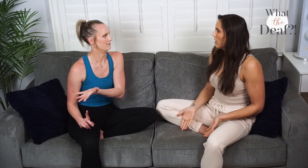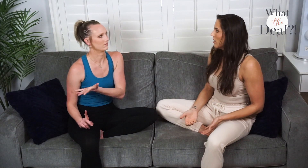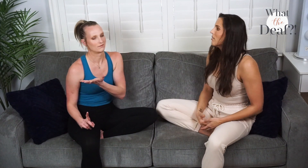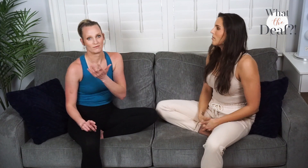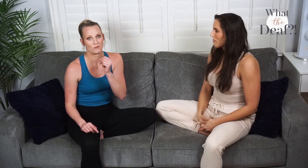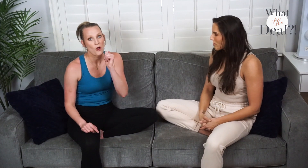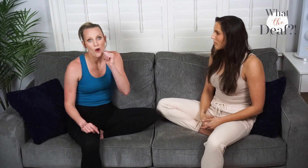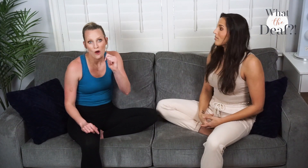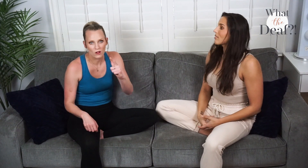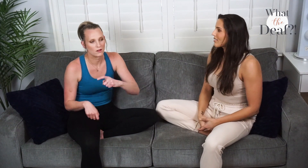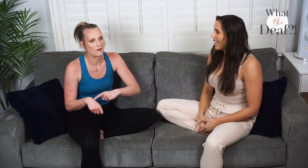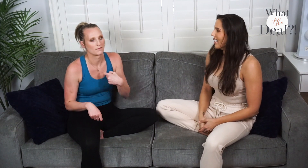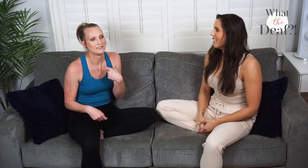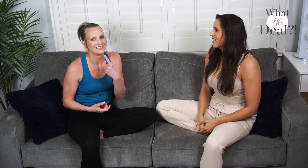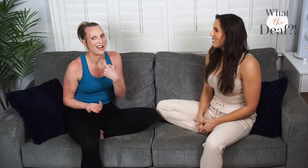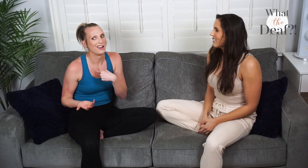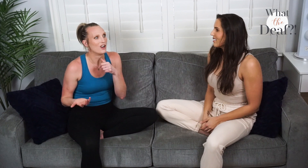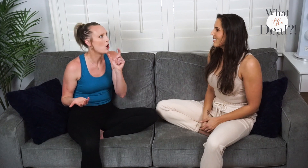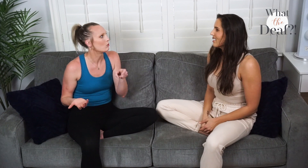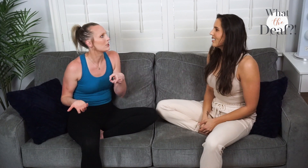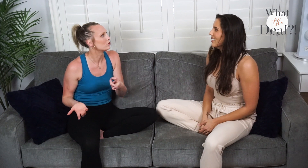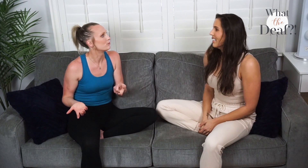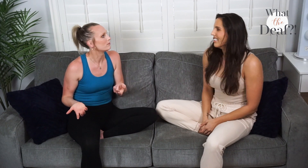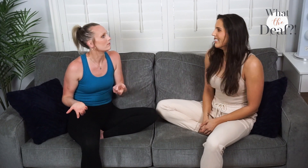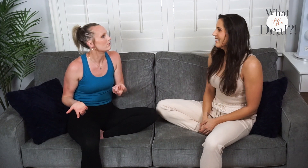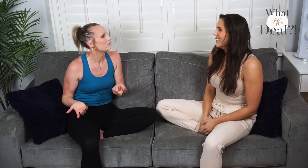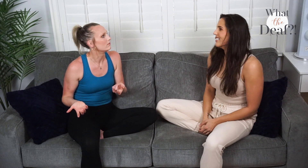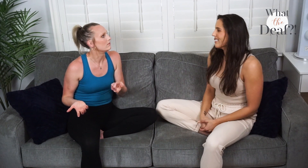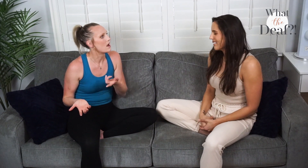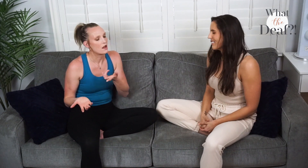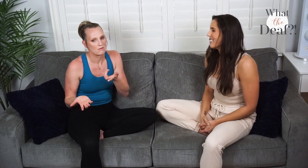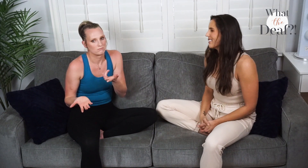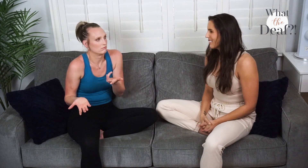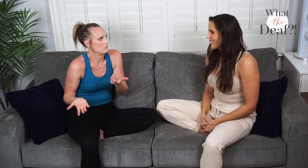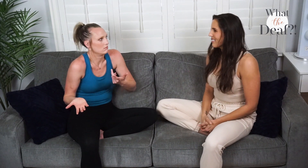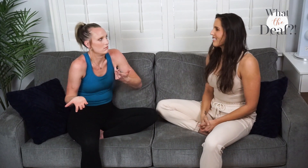And that’s what I always tell him all the time, I say, “I don’t need you.” I don’t!